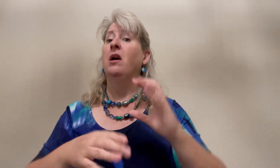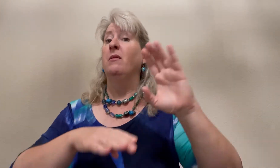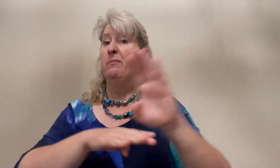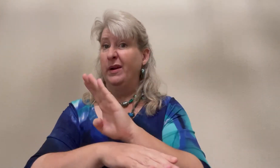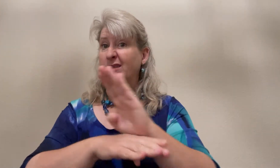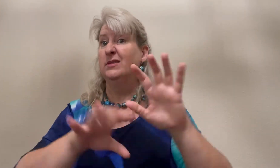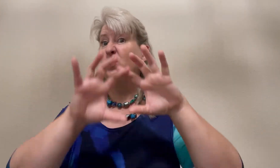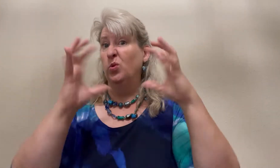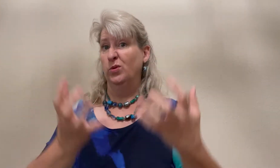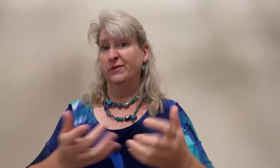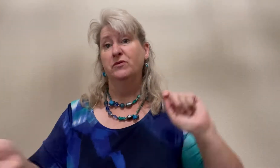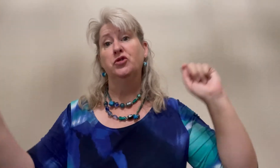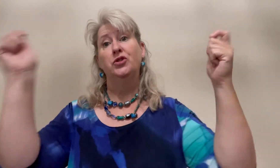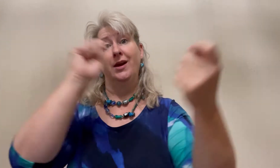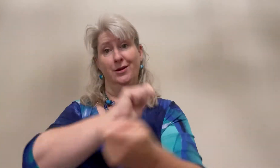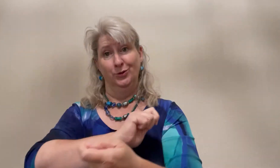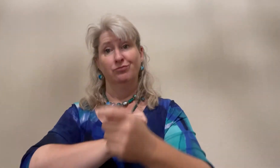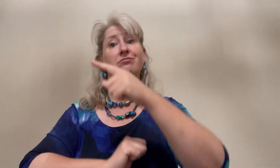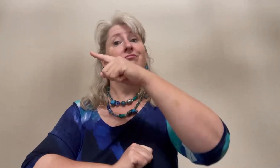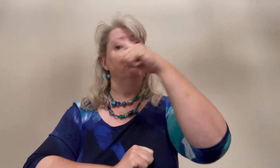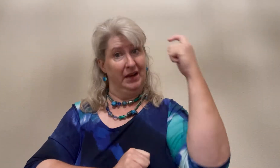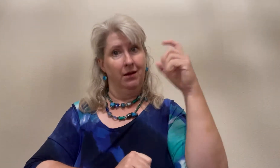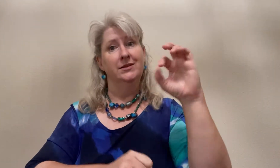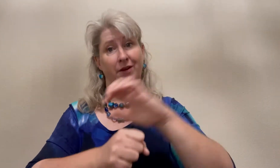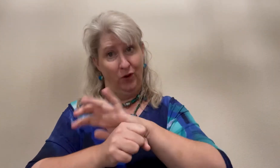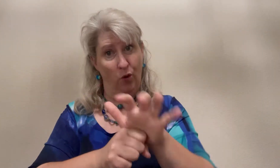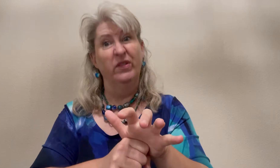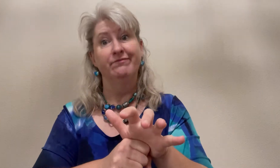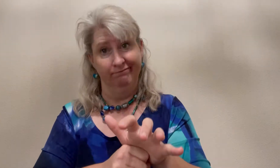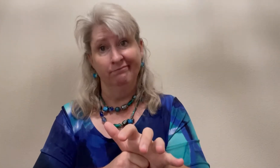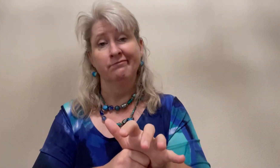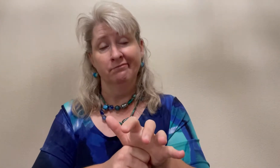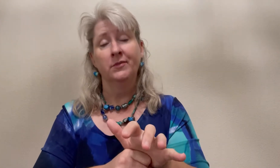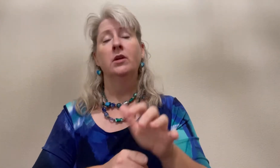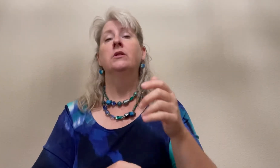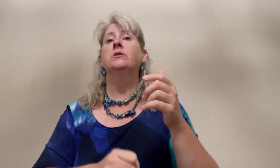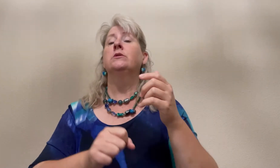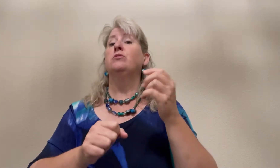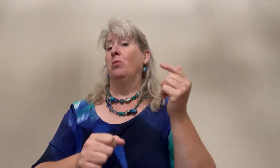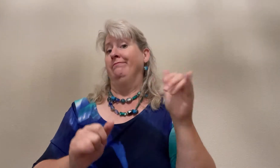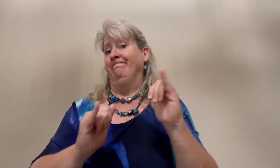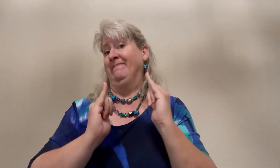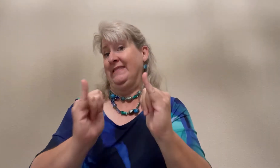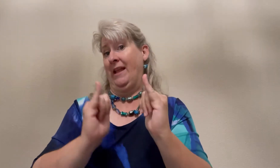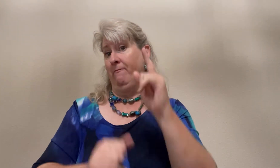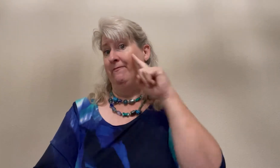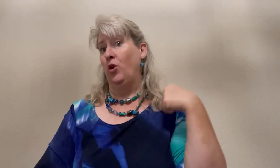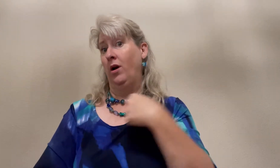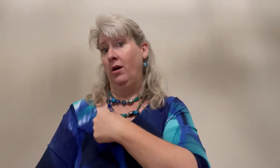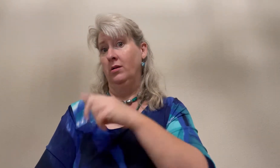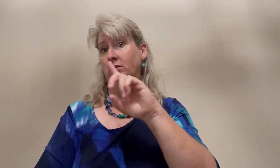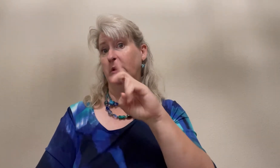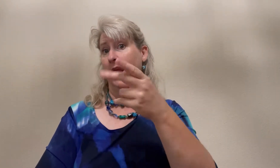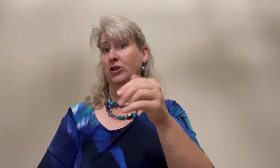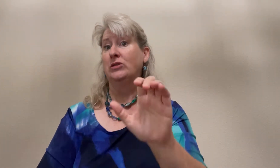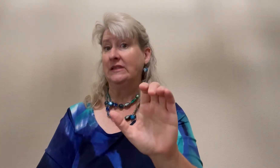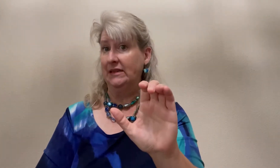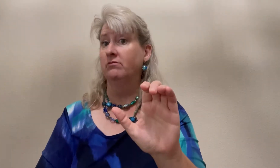The business world has changed because of COVID-19, and same for us at DHHSC.